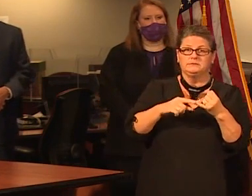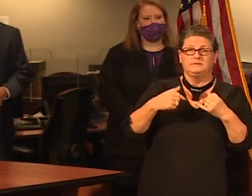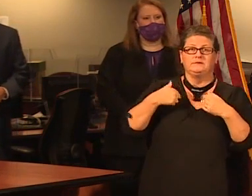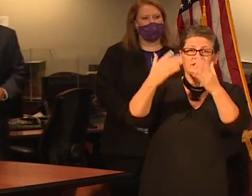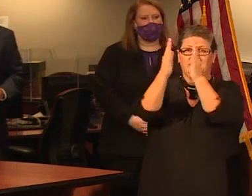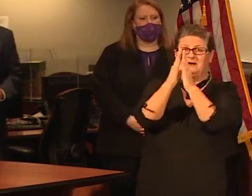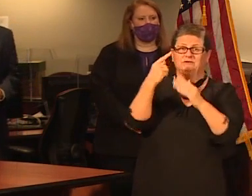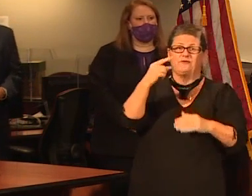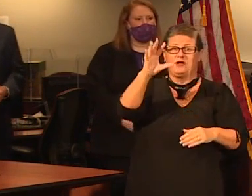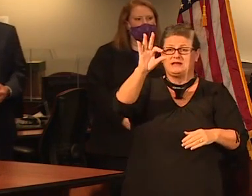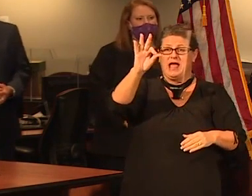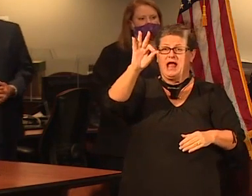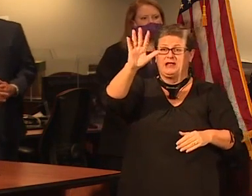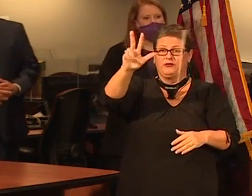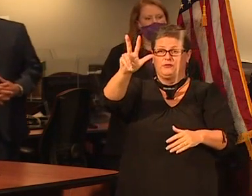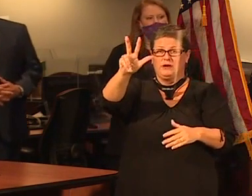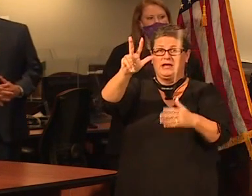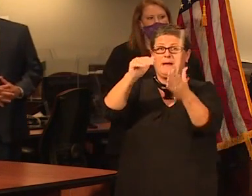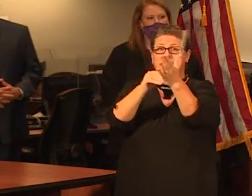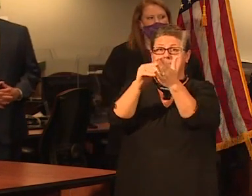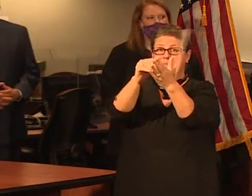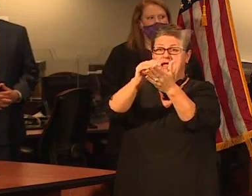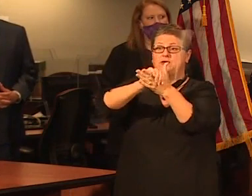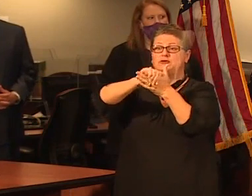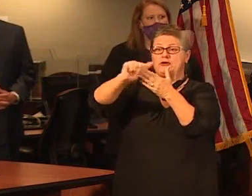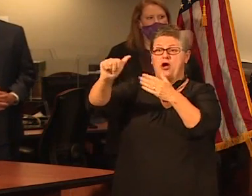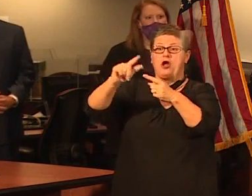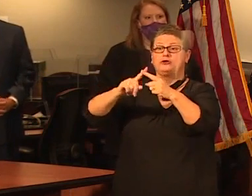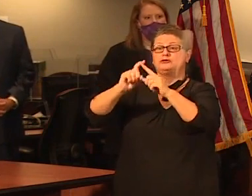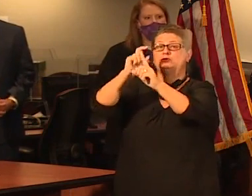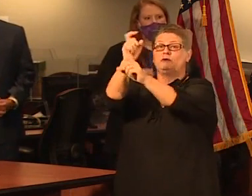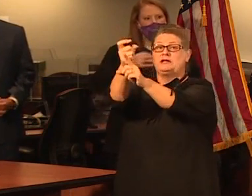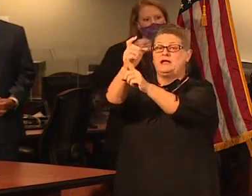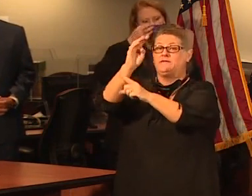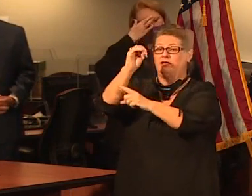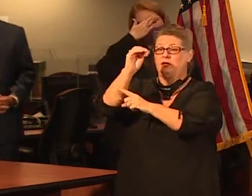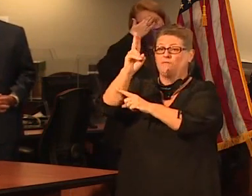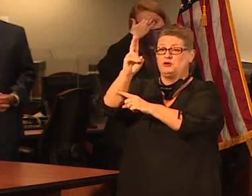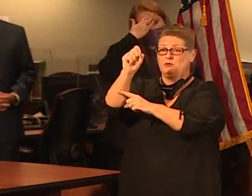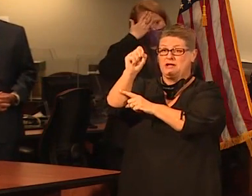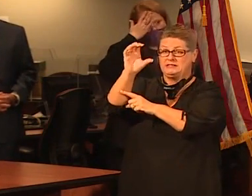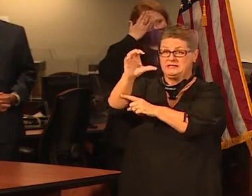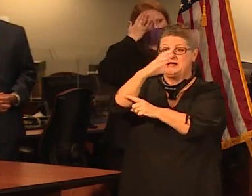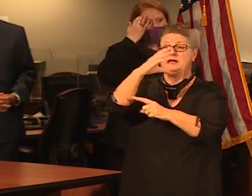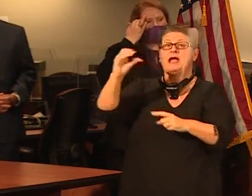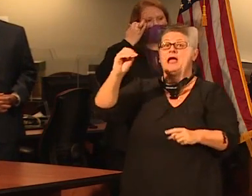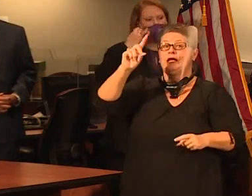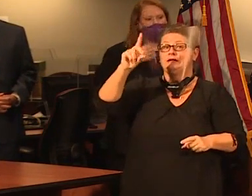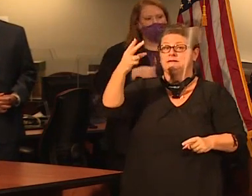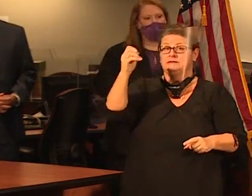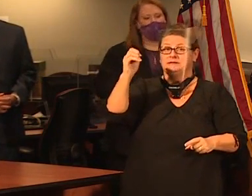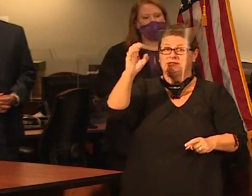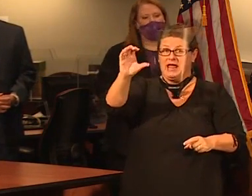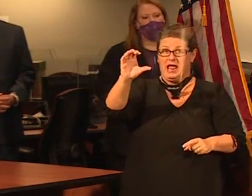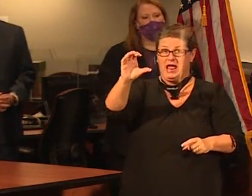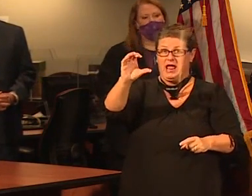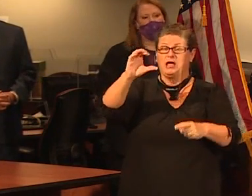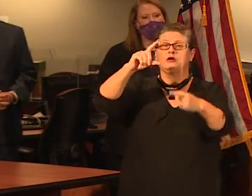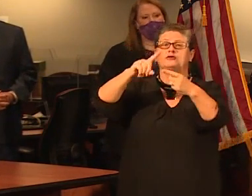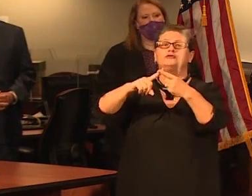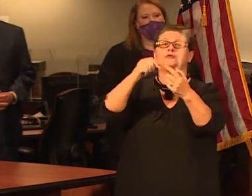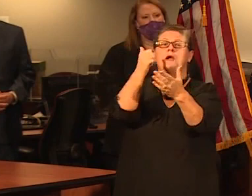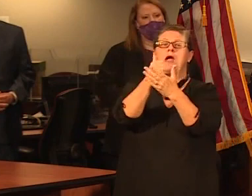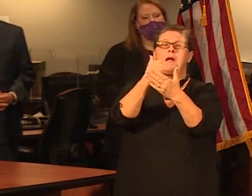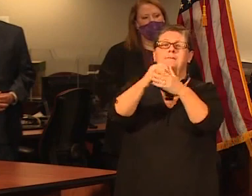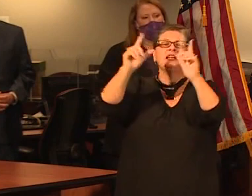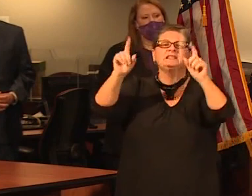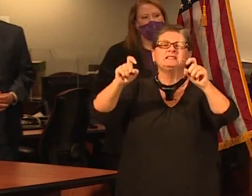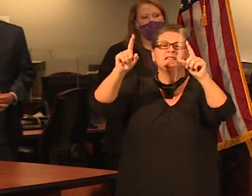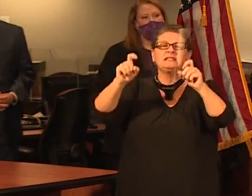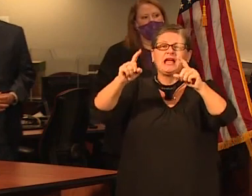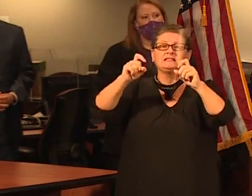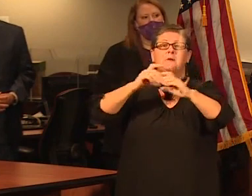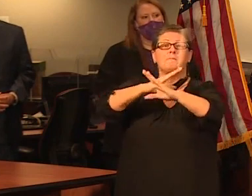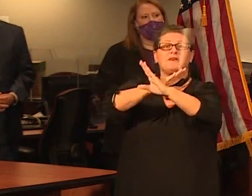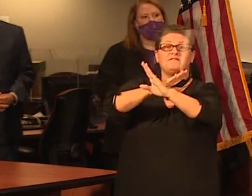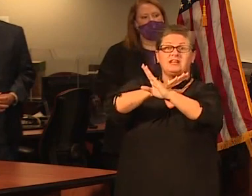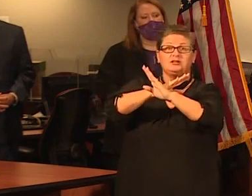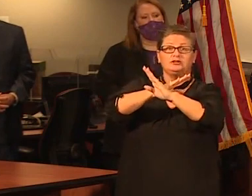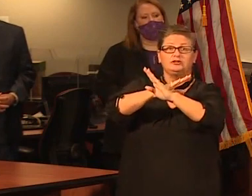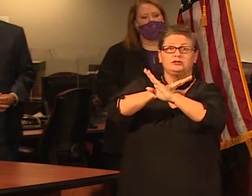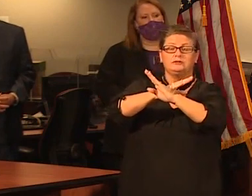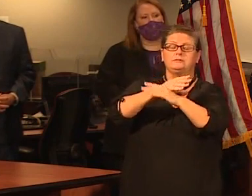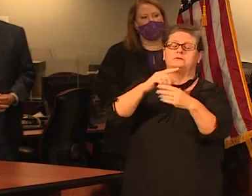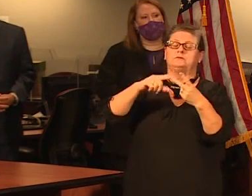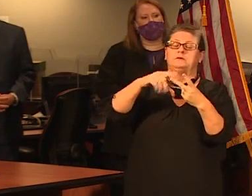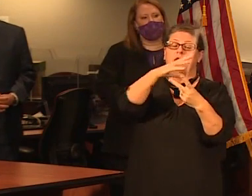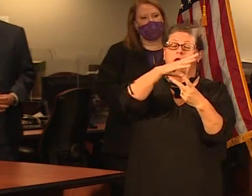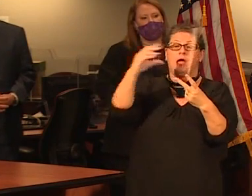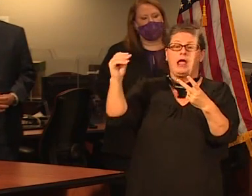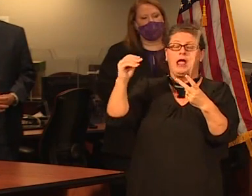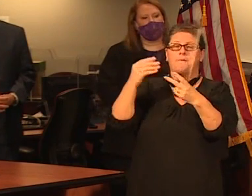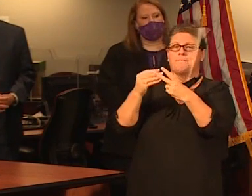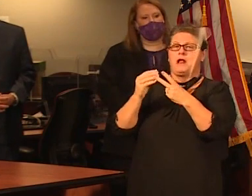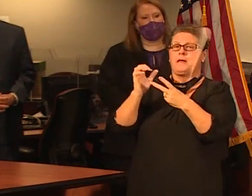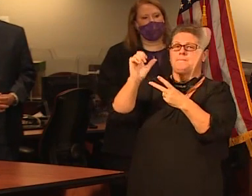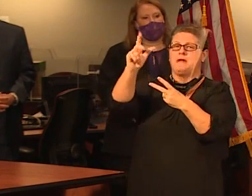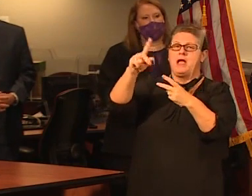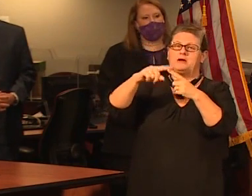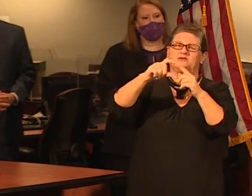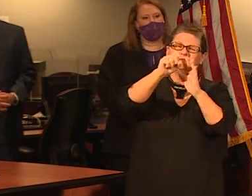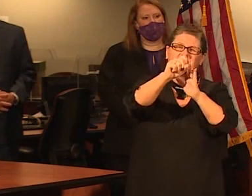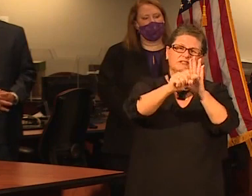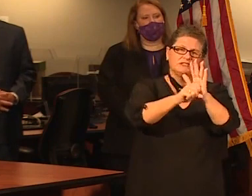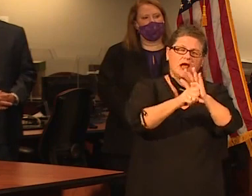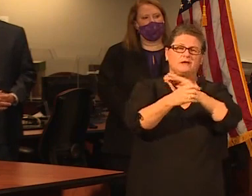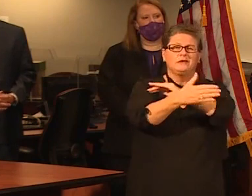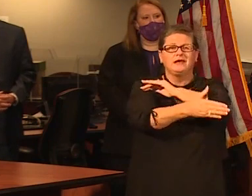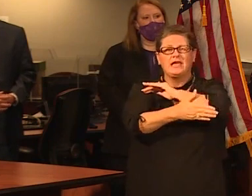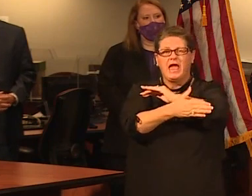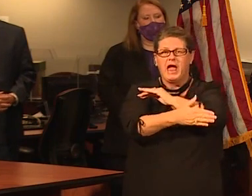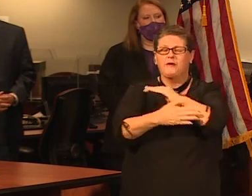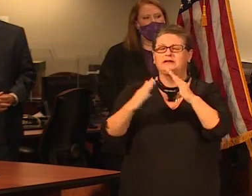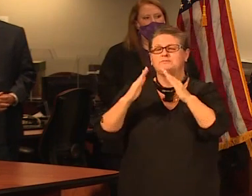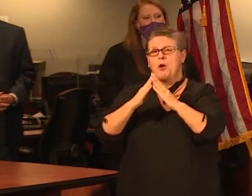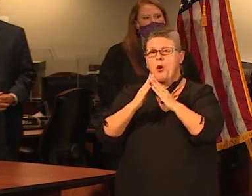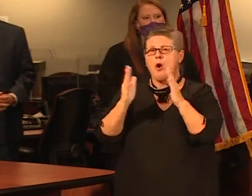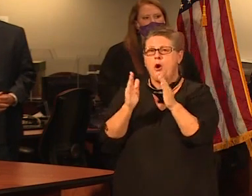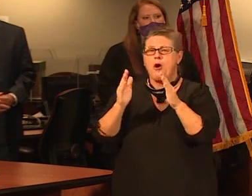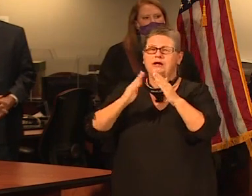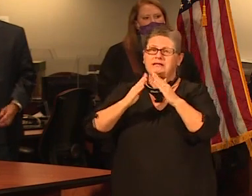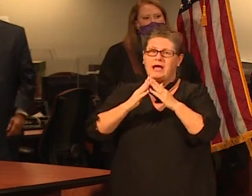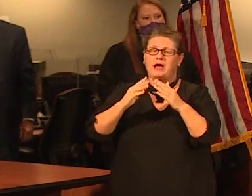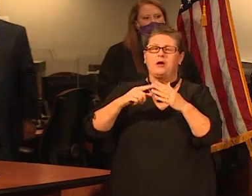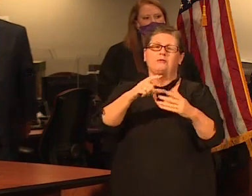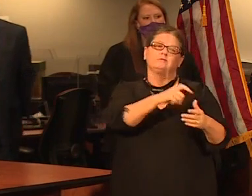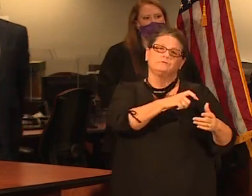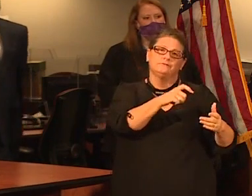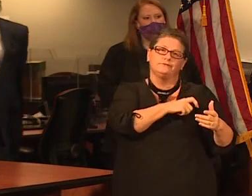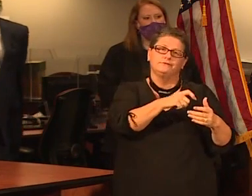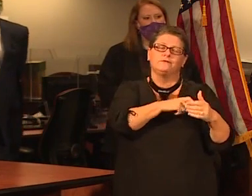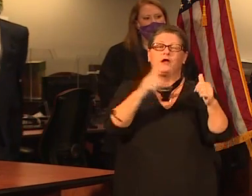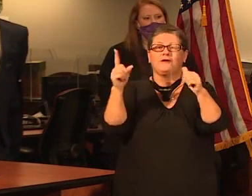FINALLY, I HAVE PROMISED AN ADDITIONAL $93 MILLION TO BE DIRECTED TO DHEC AND MUSC FOR CONTINUED EXPANDED COVID-19 TESTING PREVENTION, AS WELL AS PROVIDING REIMBURSEMENT TO